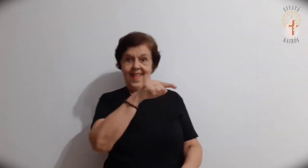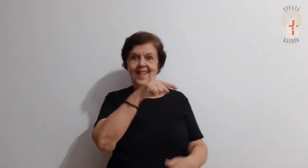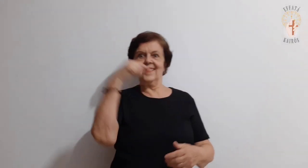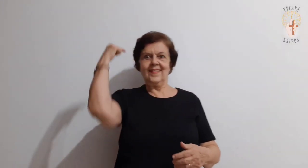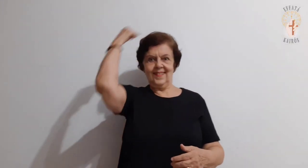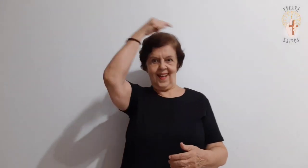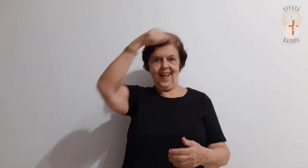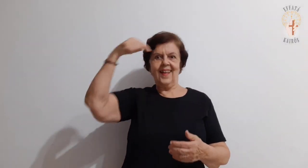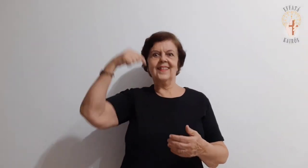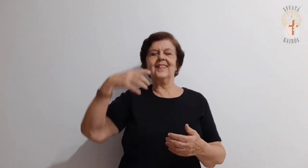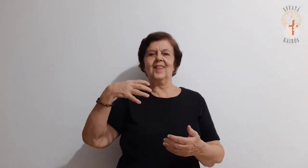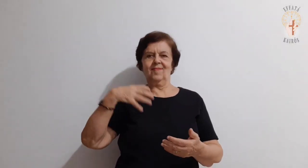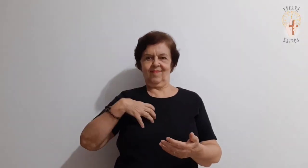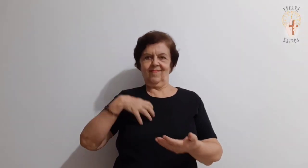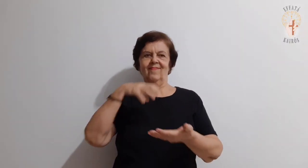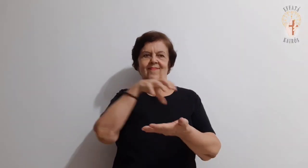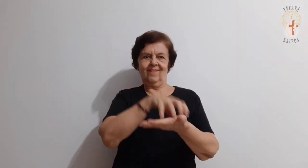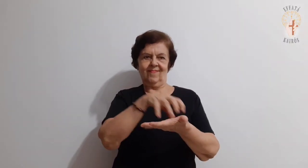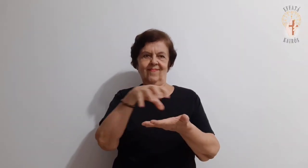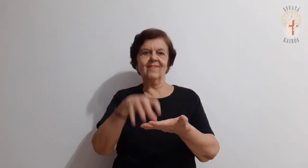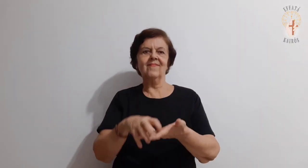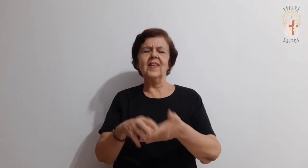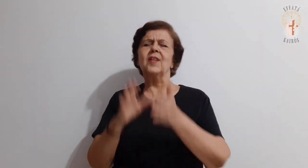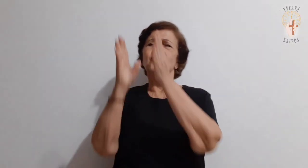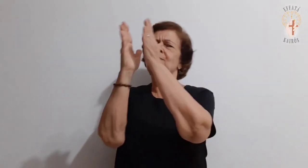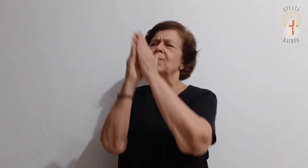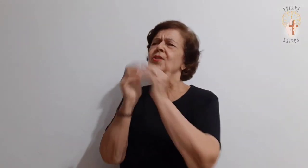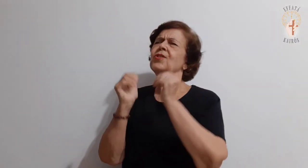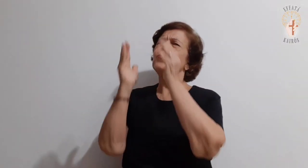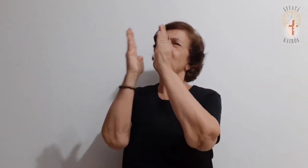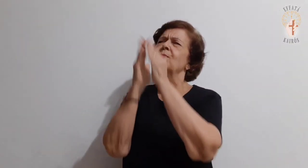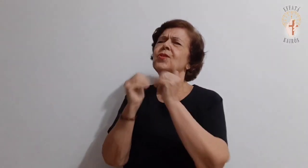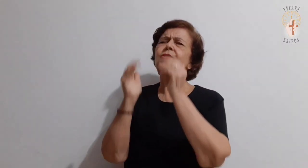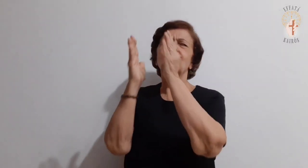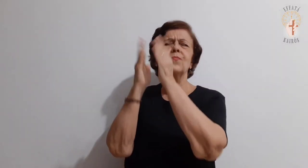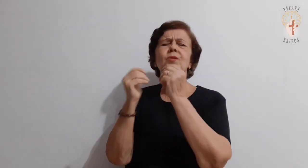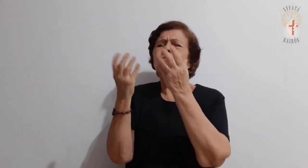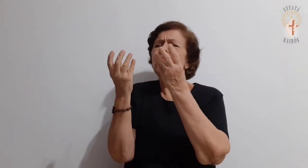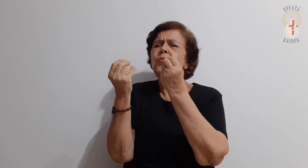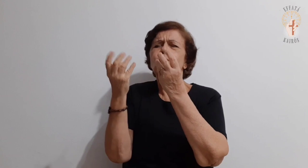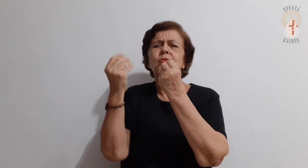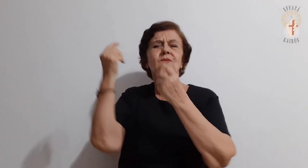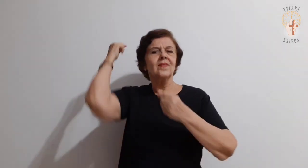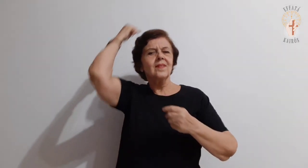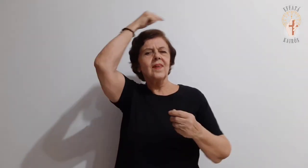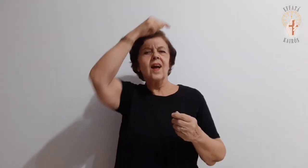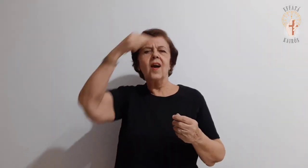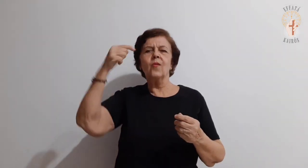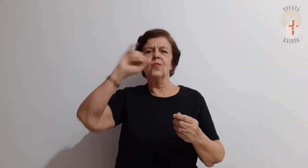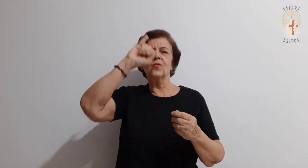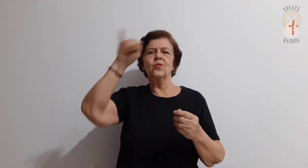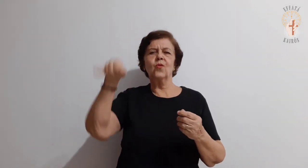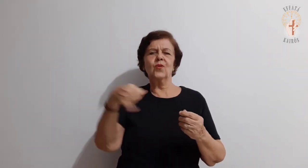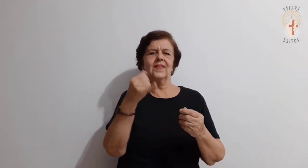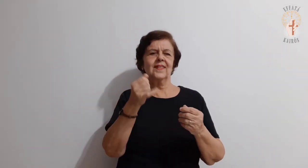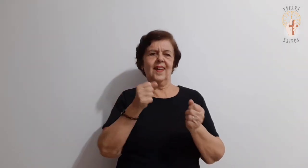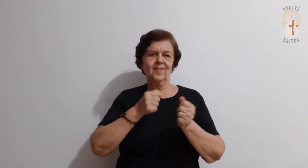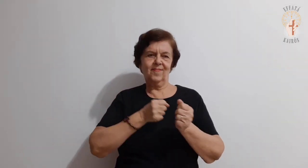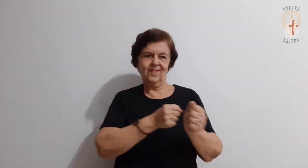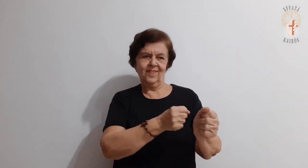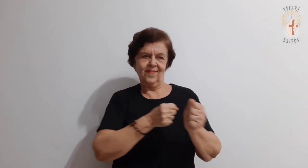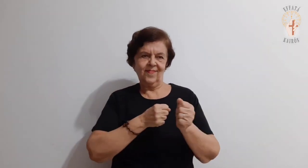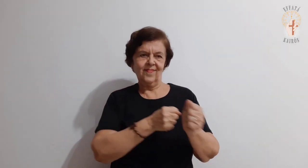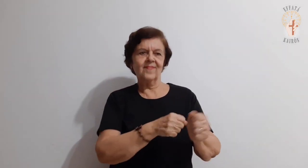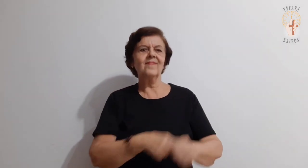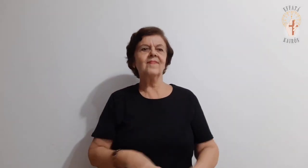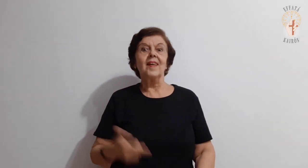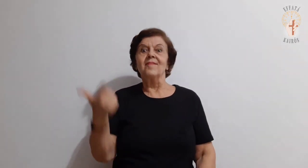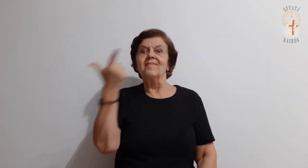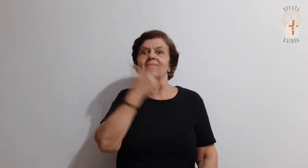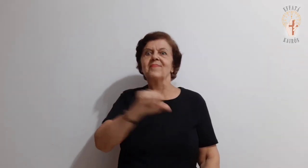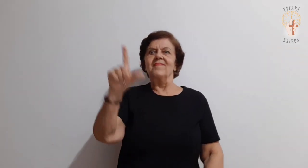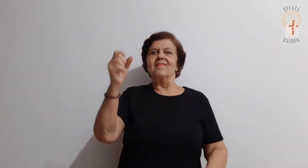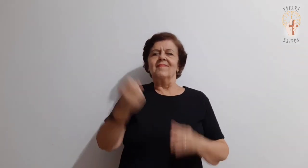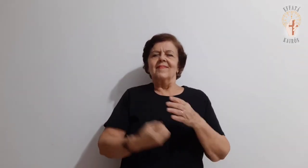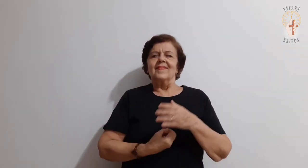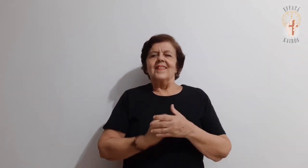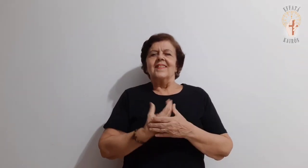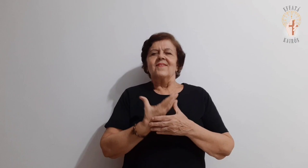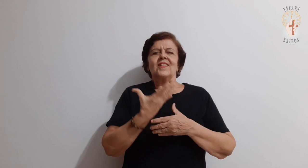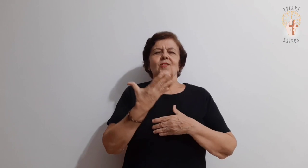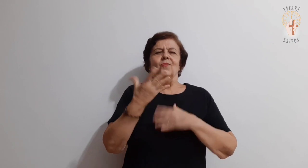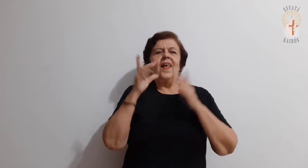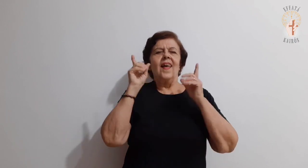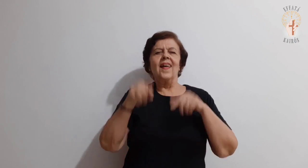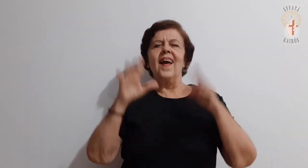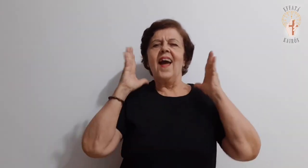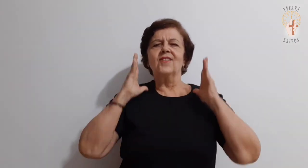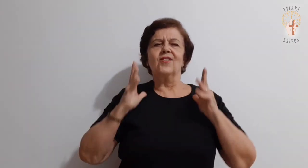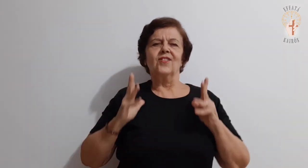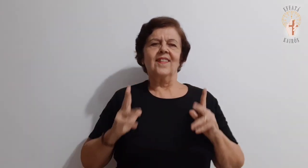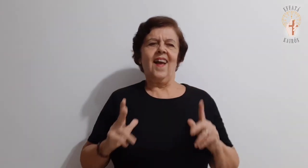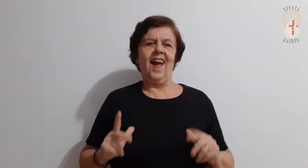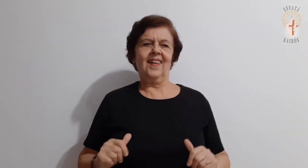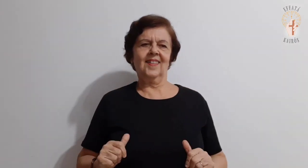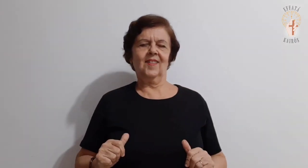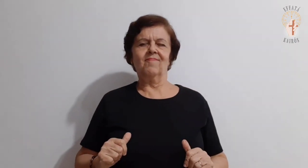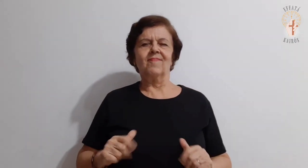Through her intercession we have achieved the virtue of chastity